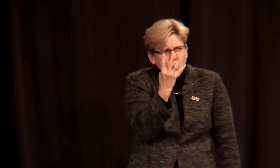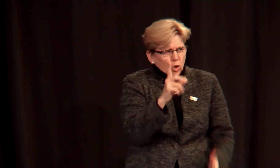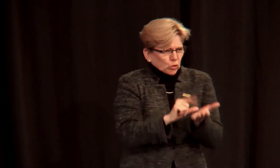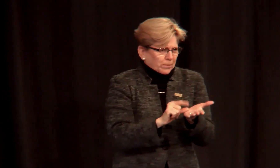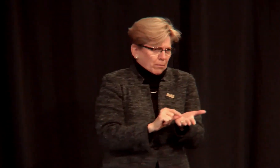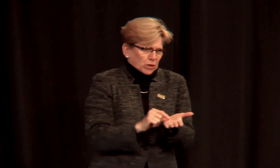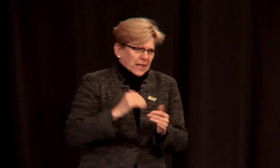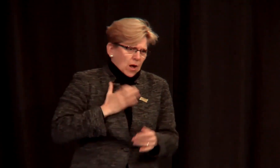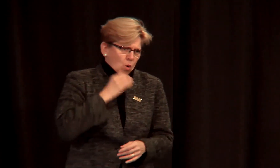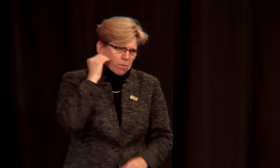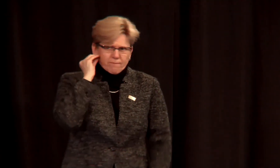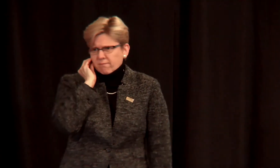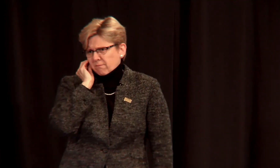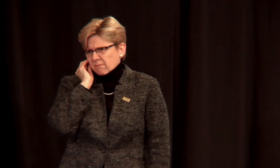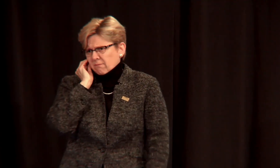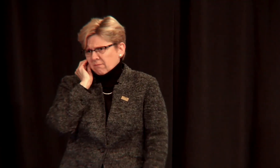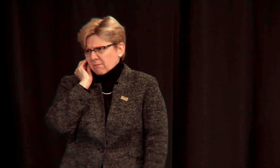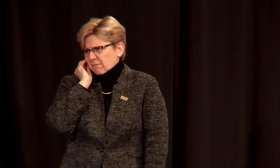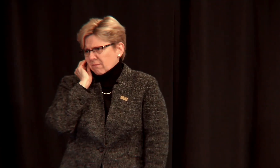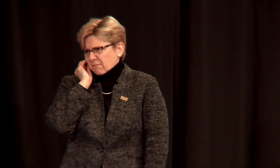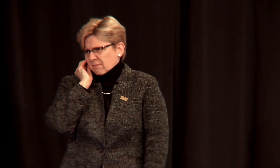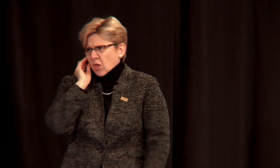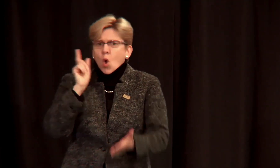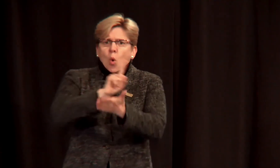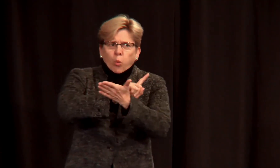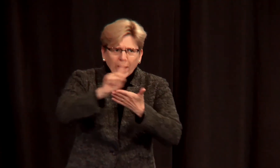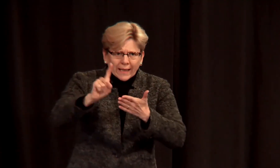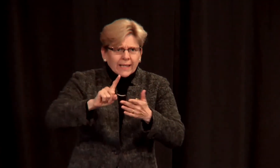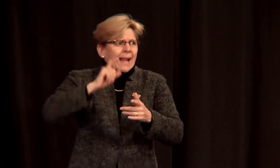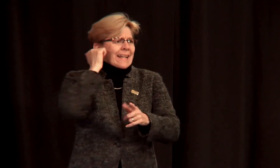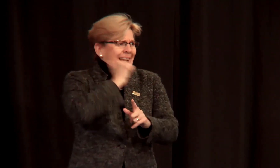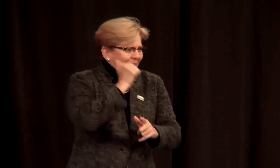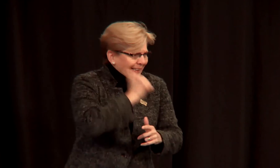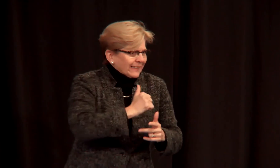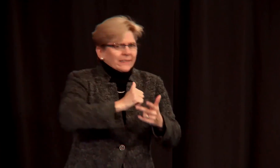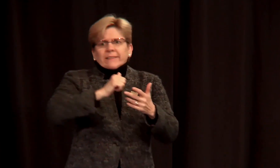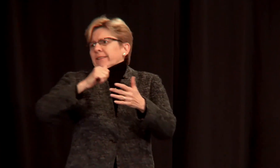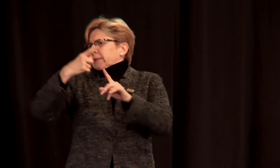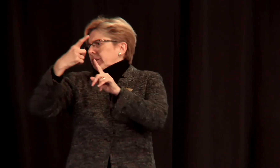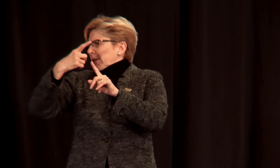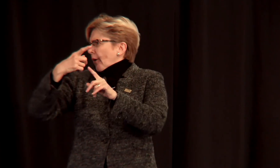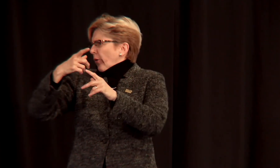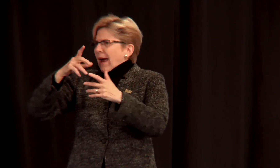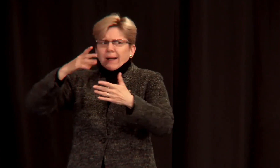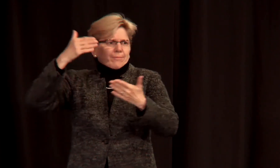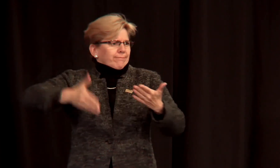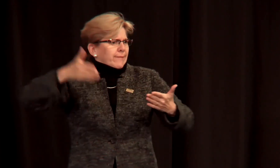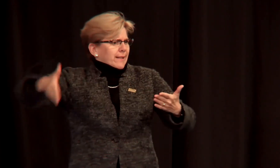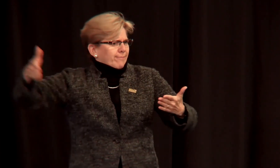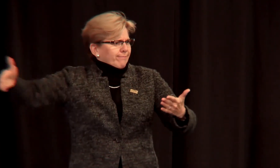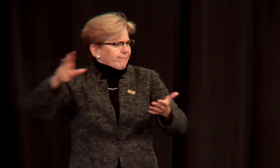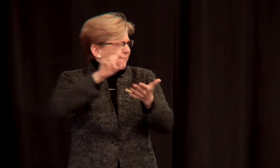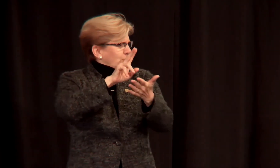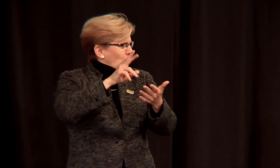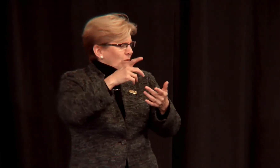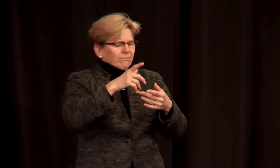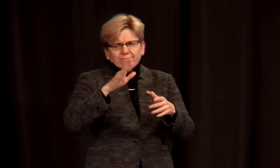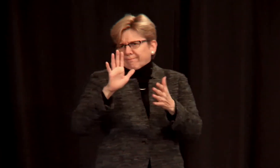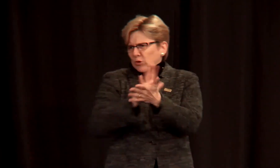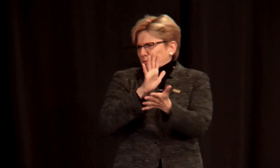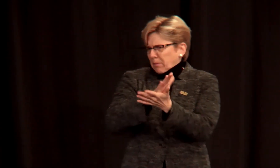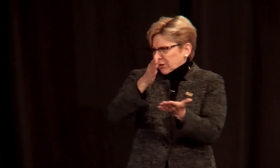My father subscribed to four newspapers at home, weekly newspapers, daily newspapers, periodics.